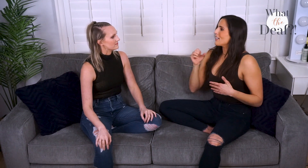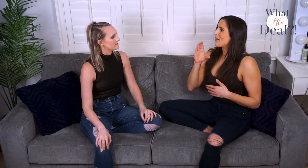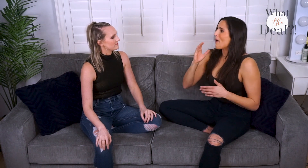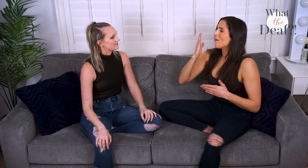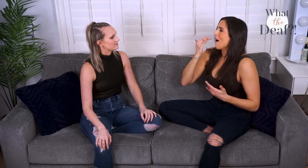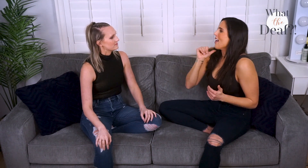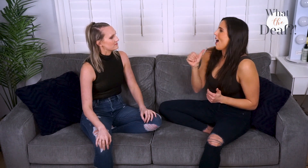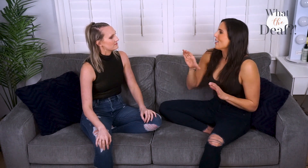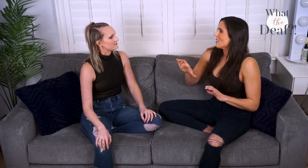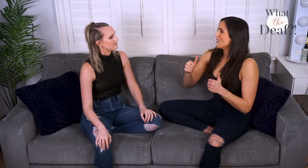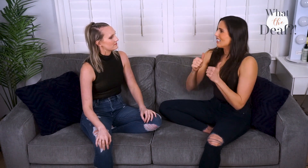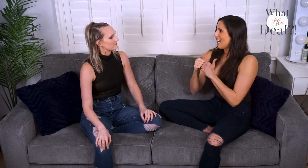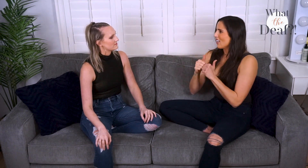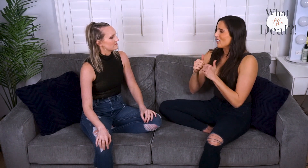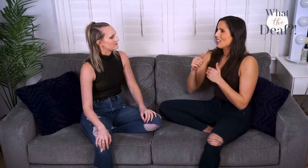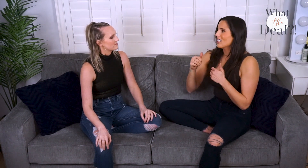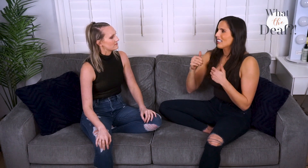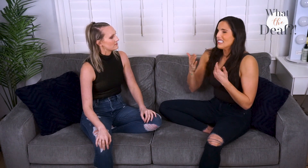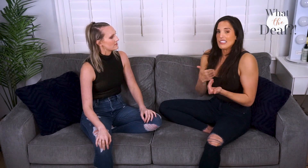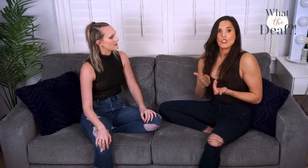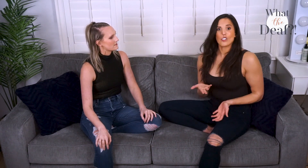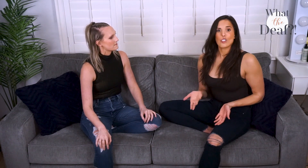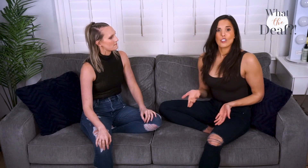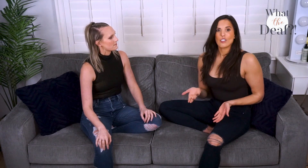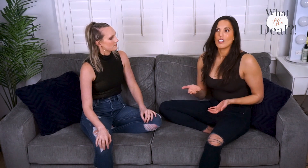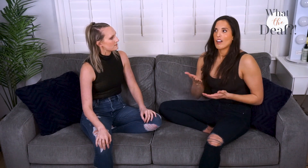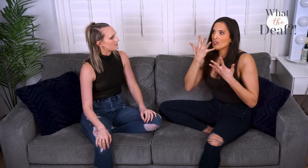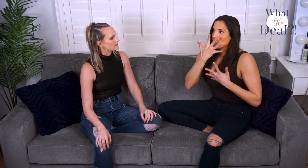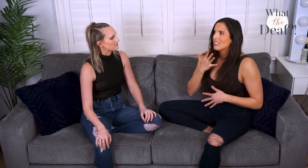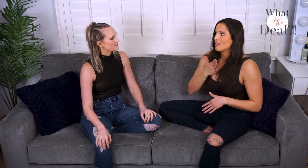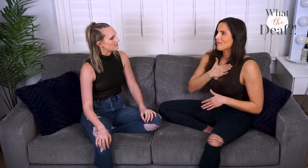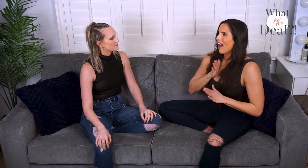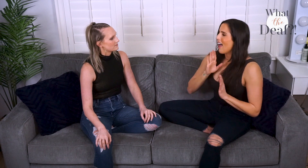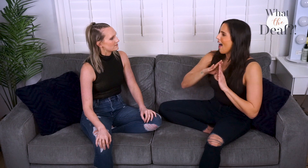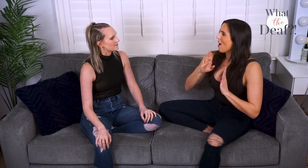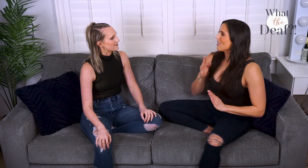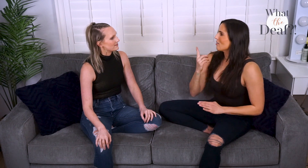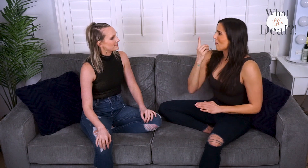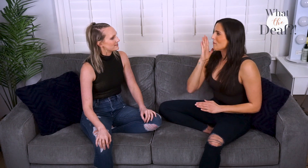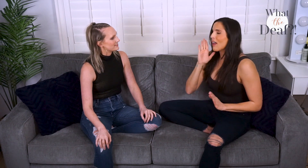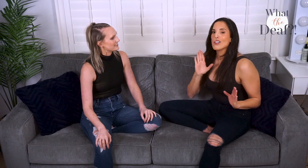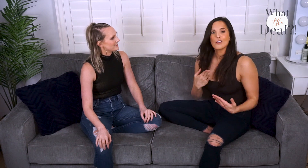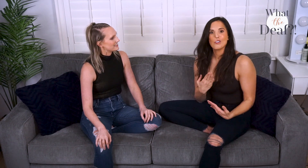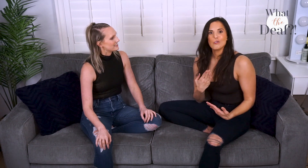So why not just do it together? It was more convenient. Unfortunately, my house is a one bedroom,